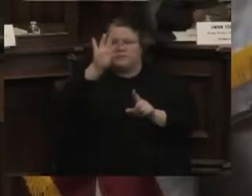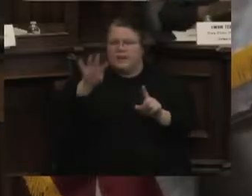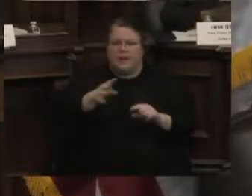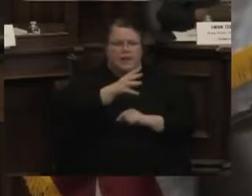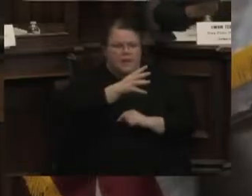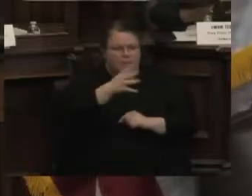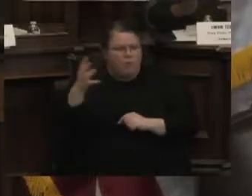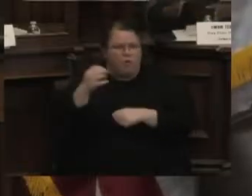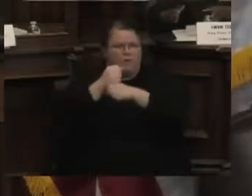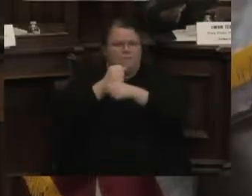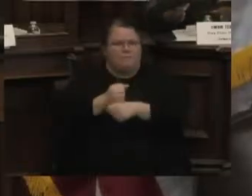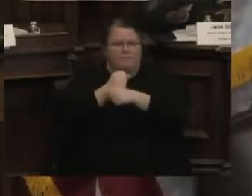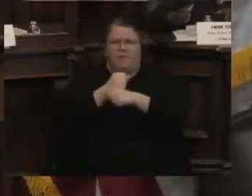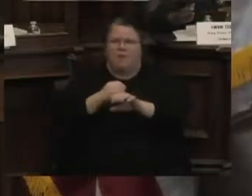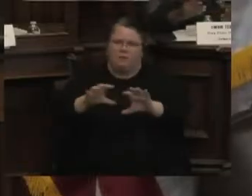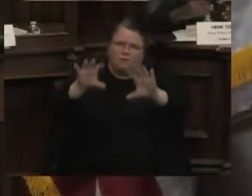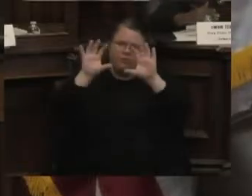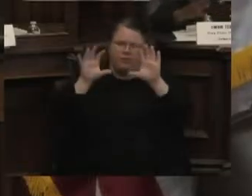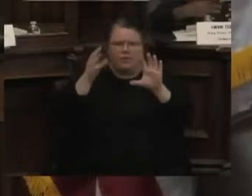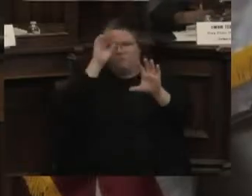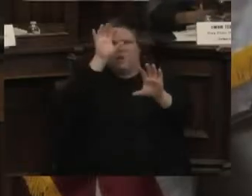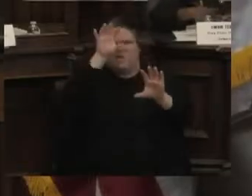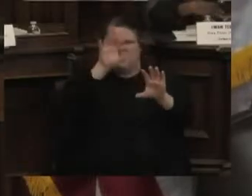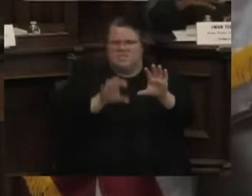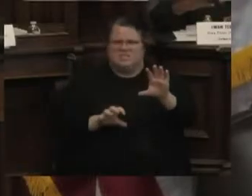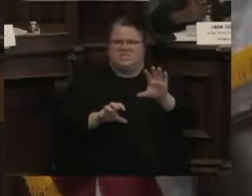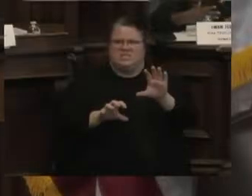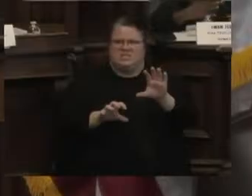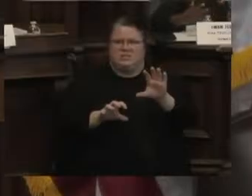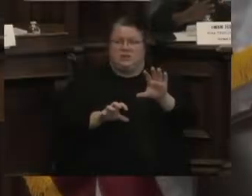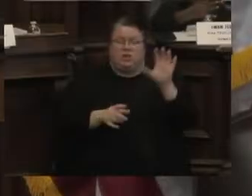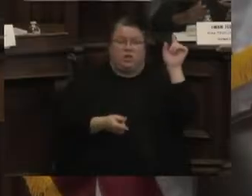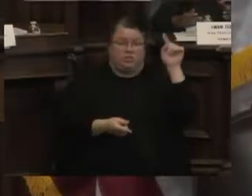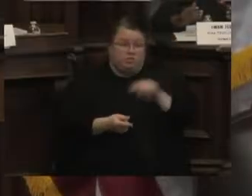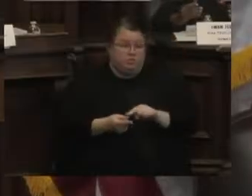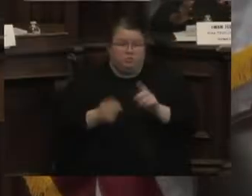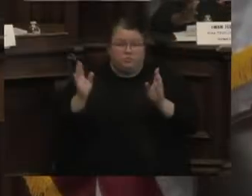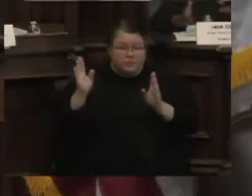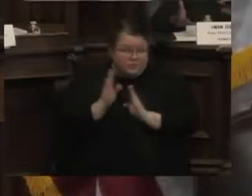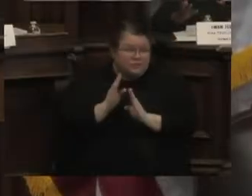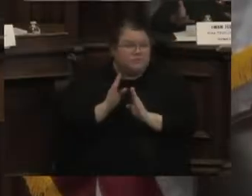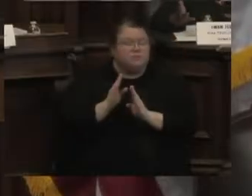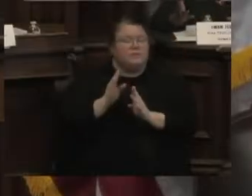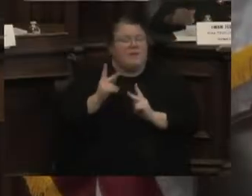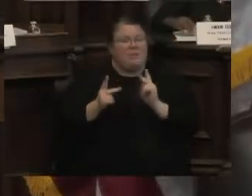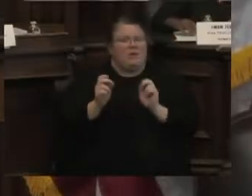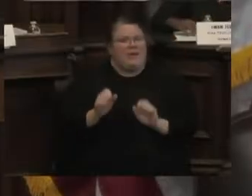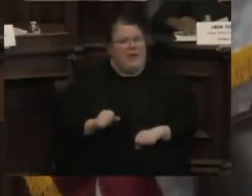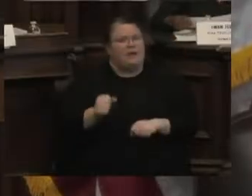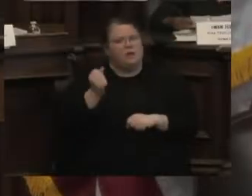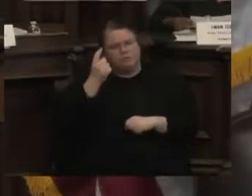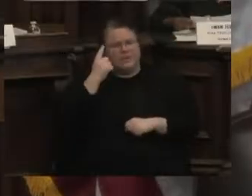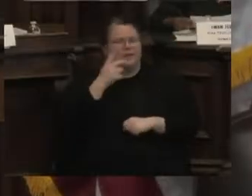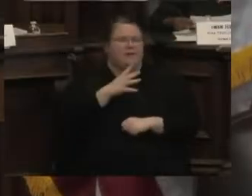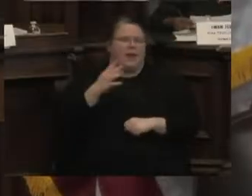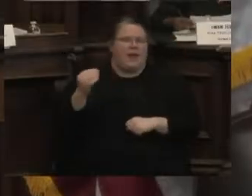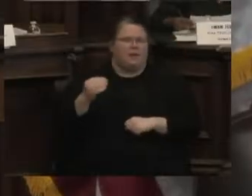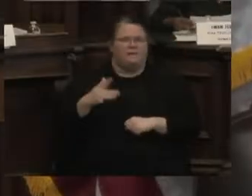even further, to have an idea of when you have a table, you know, having the amount of